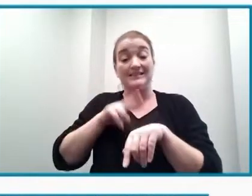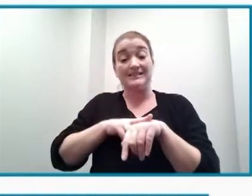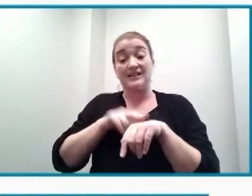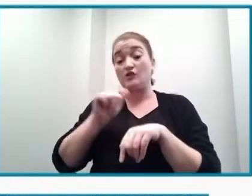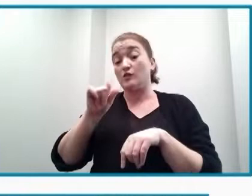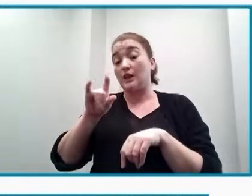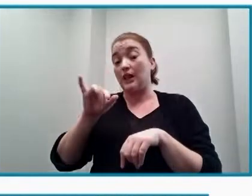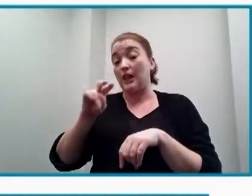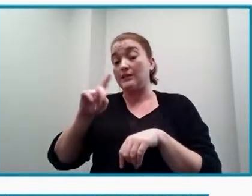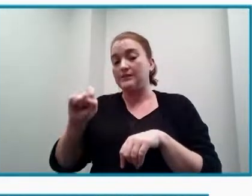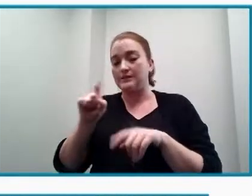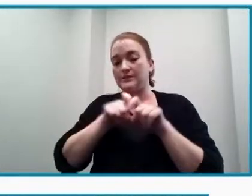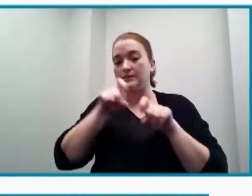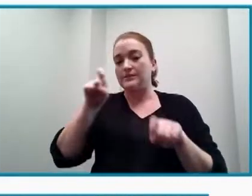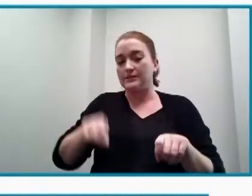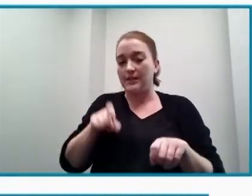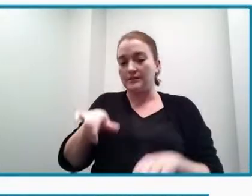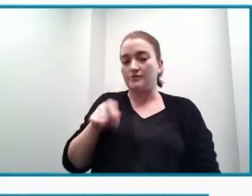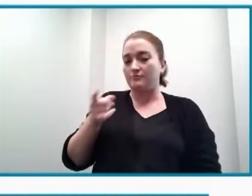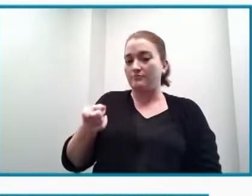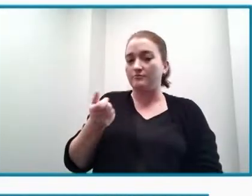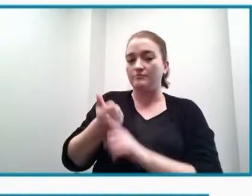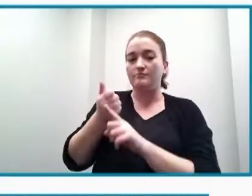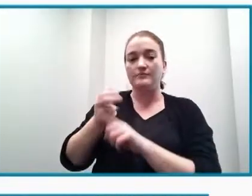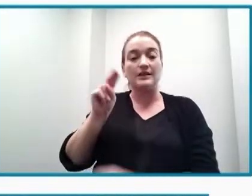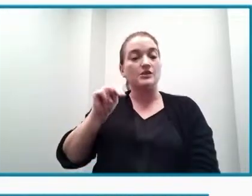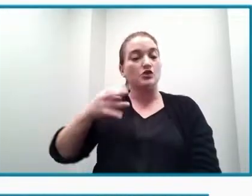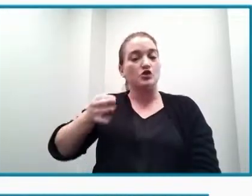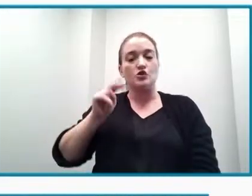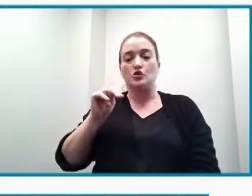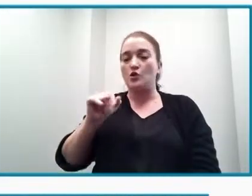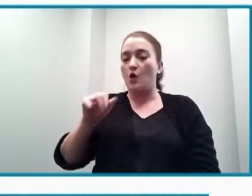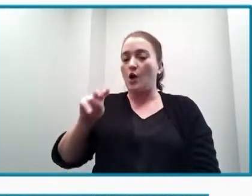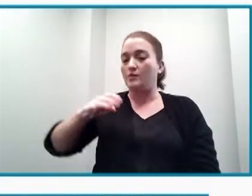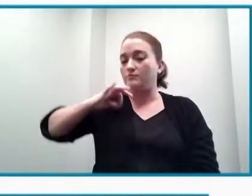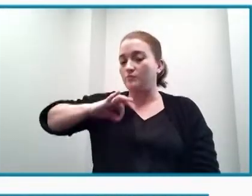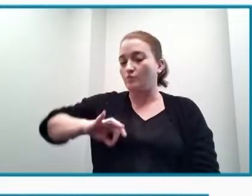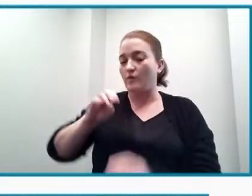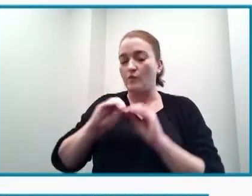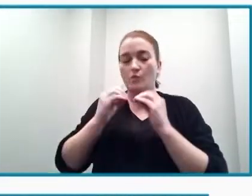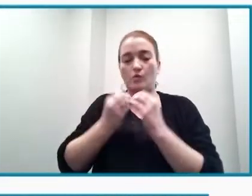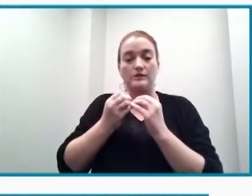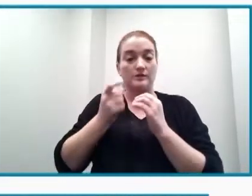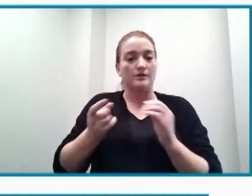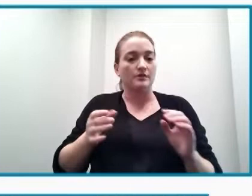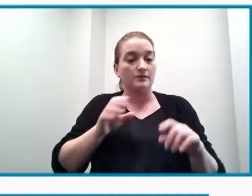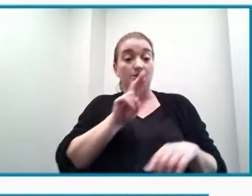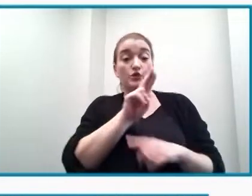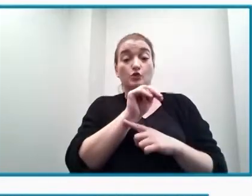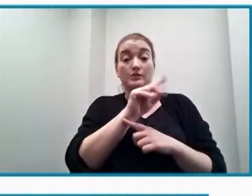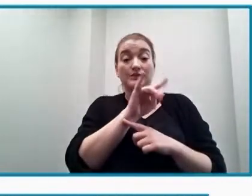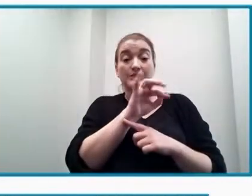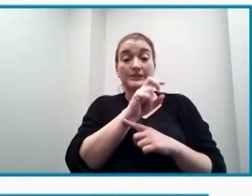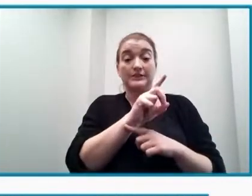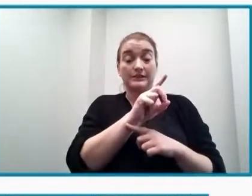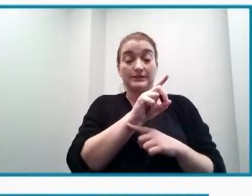is a non-profit organization that unites Texans from the Republic of Palau, the Republic of the Marshall Islands,